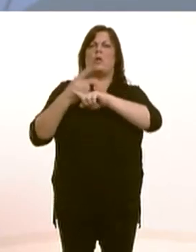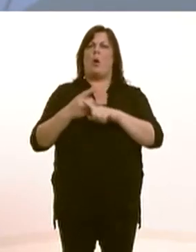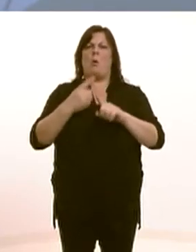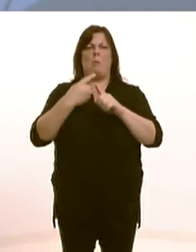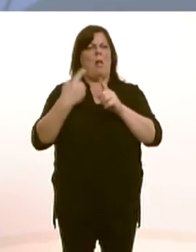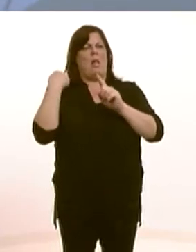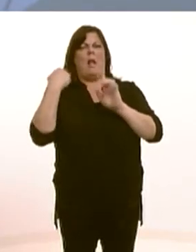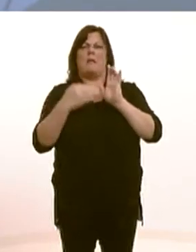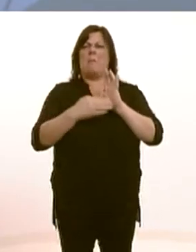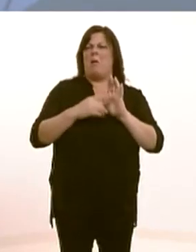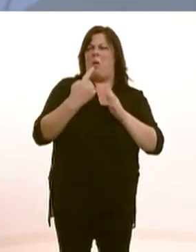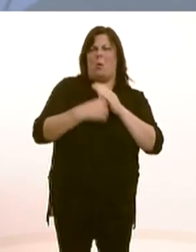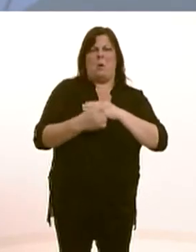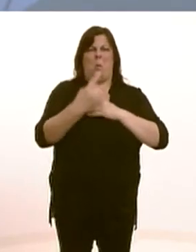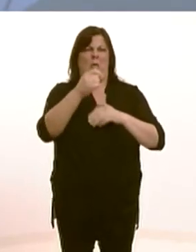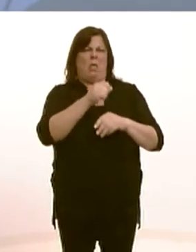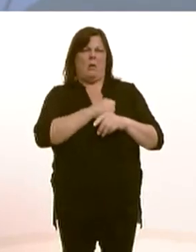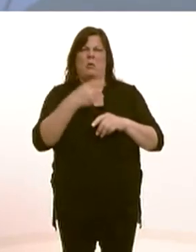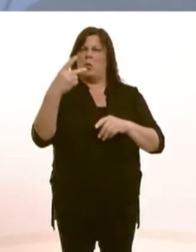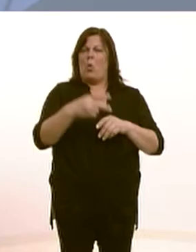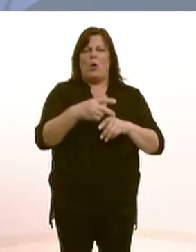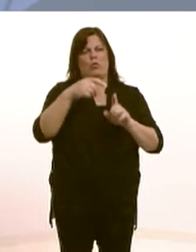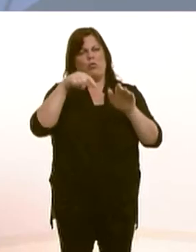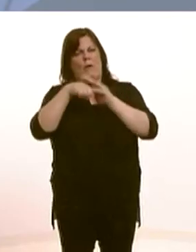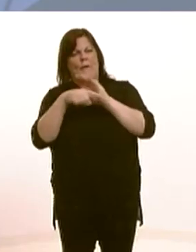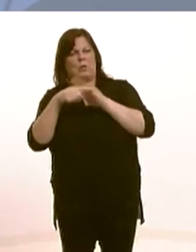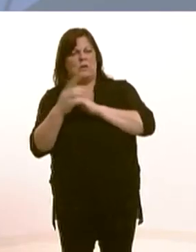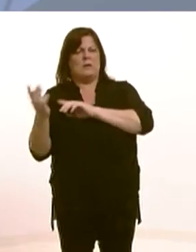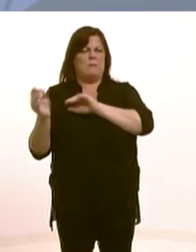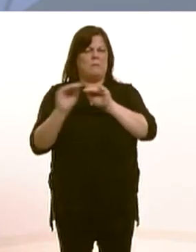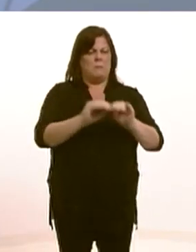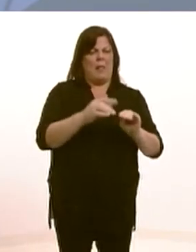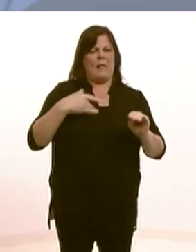Now, the UK Government says itís secured the 20,000 places itís committed to, so what